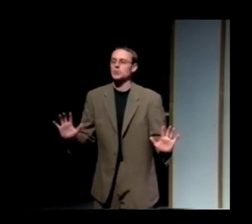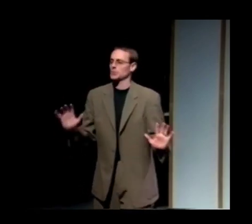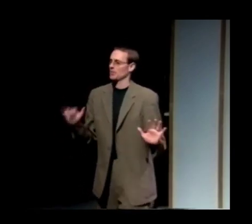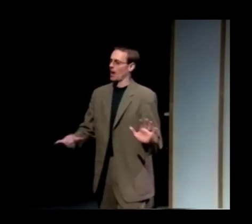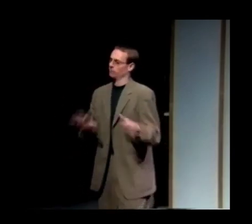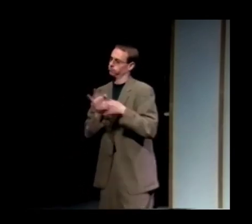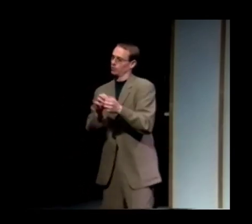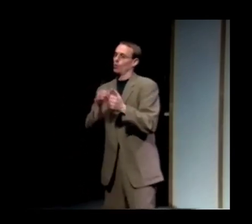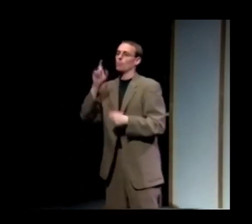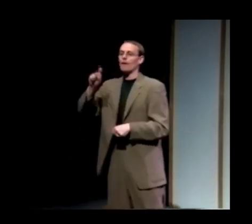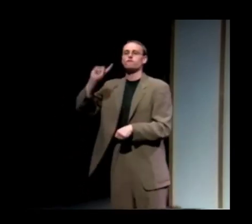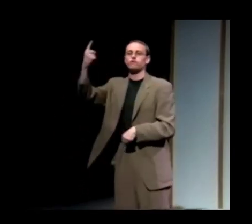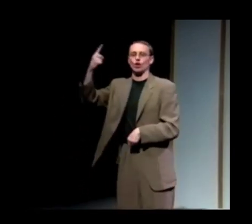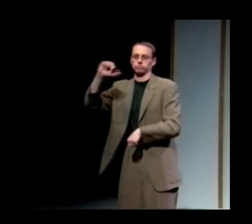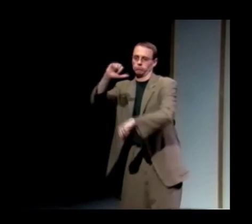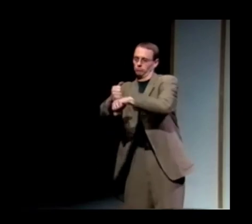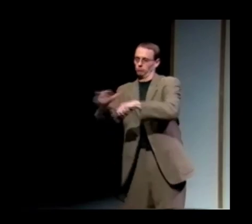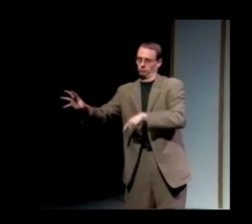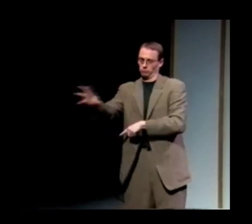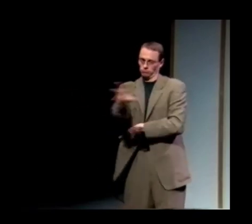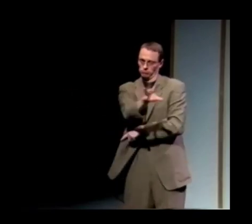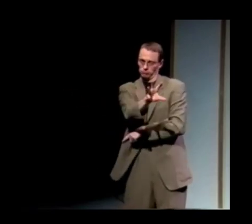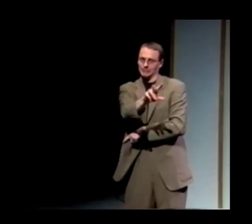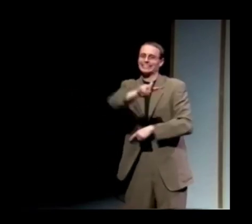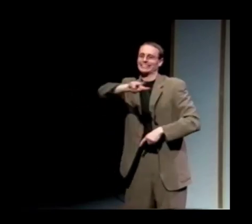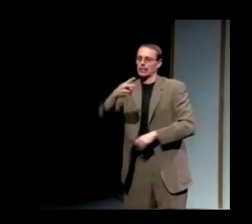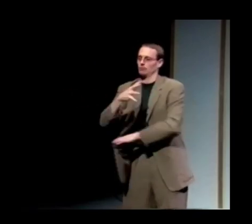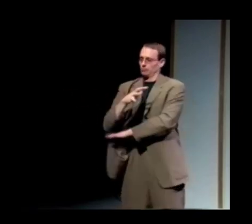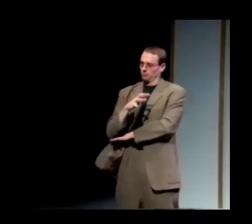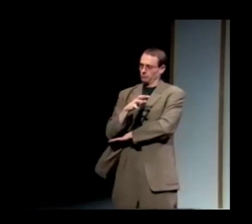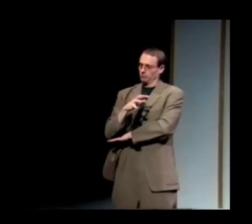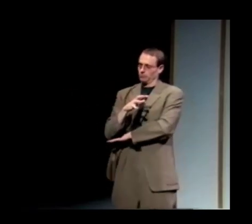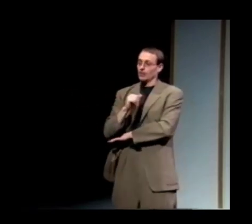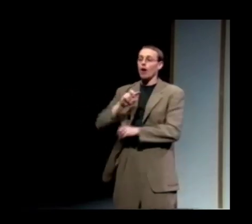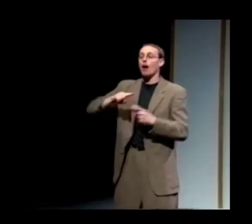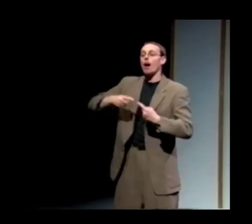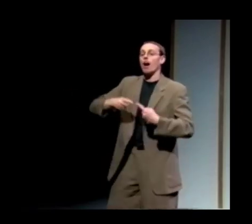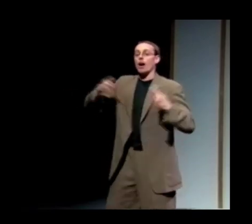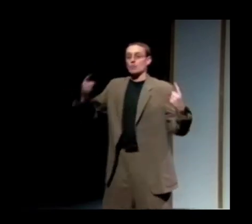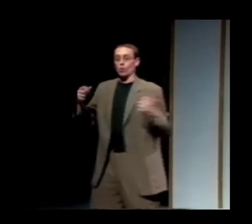TOUGH TREE, SO THERE'S A LOT OF IDENTIFICATION. CLAYTON VALLI WAS THE LONE DRIVER.